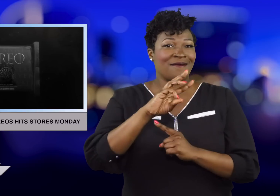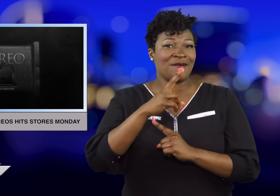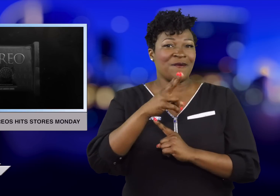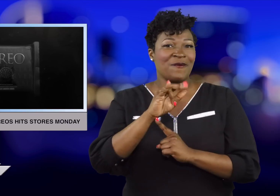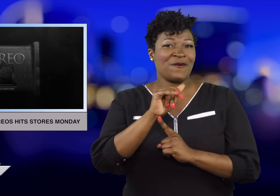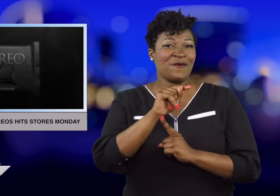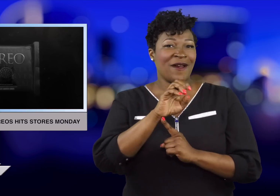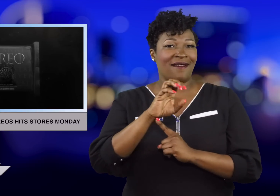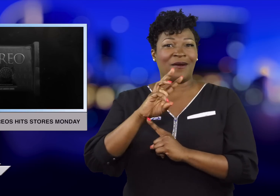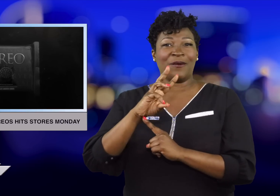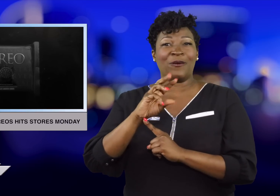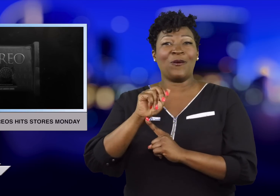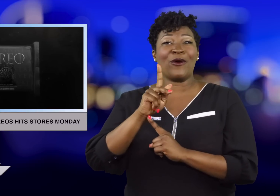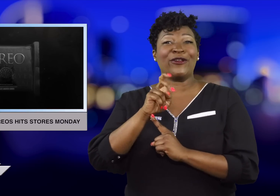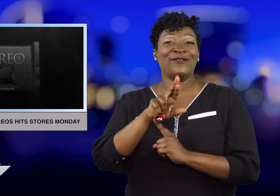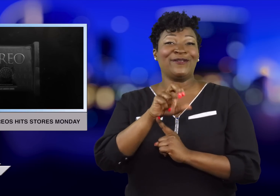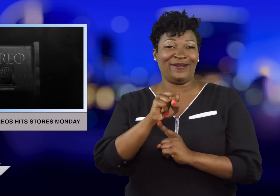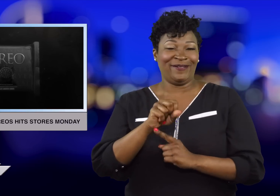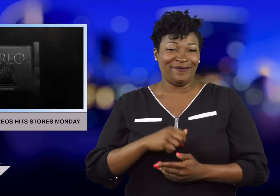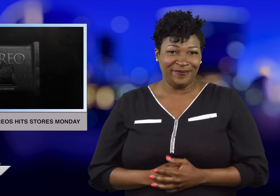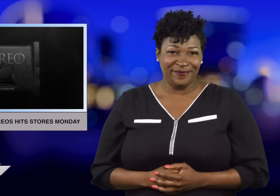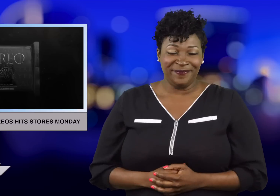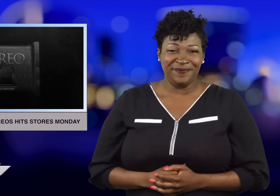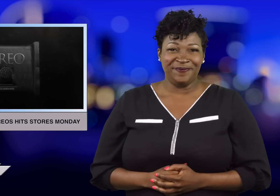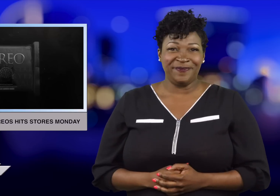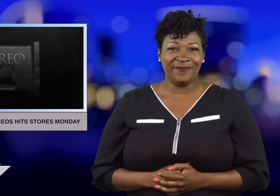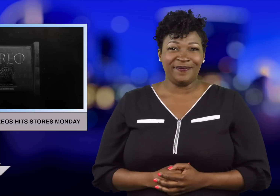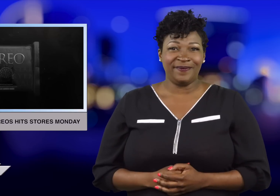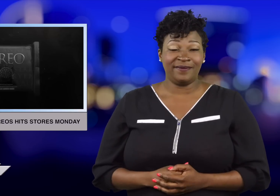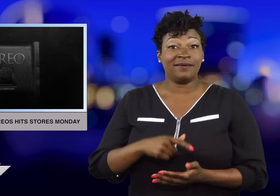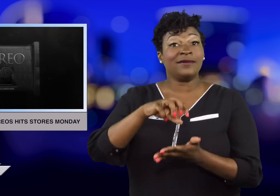and the white walkers.